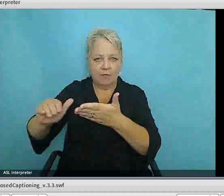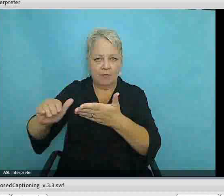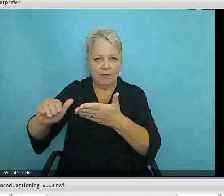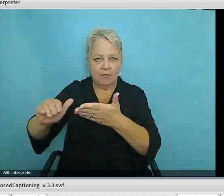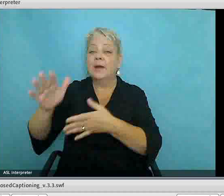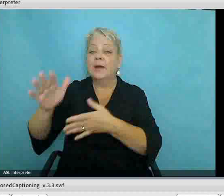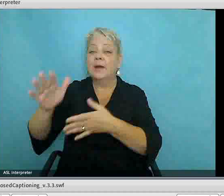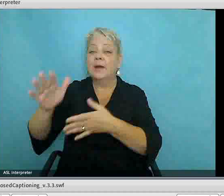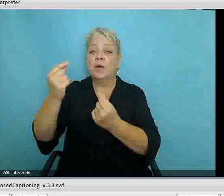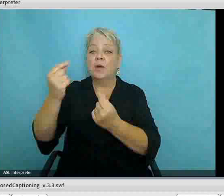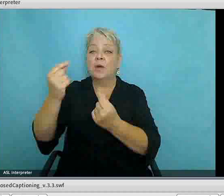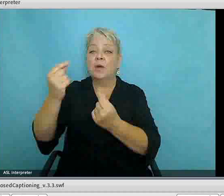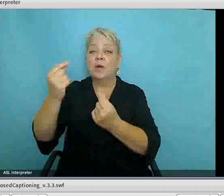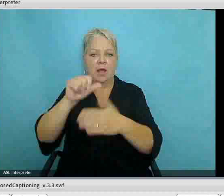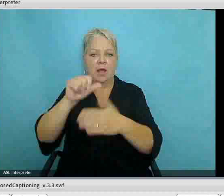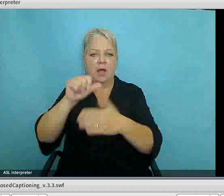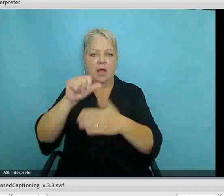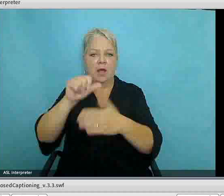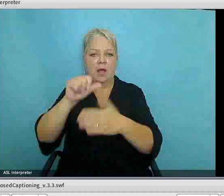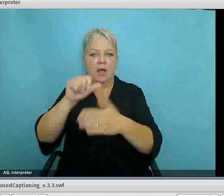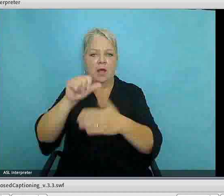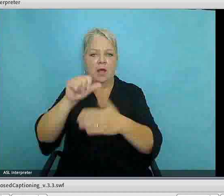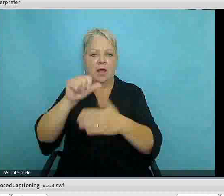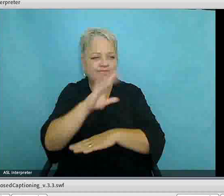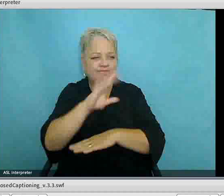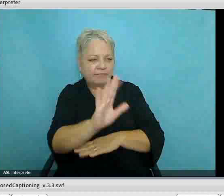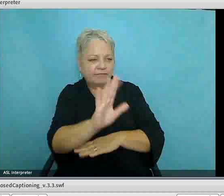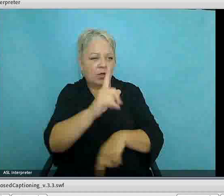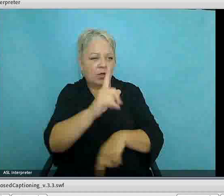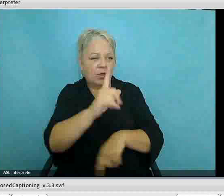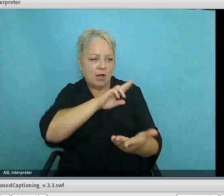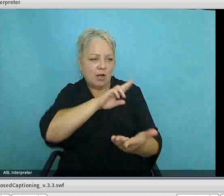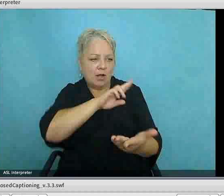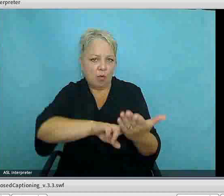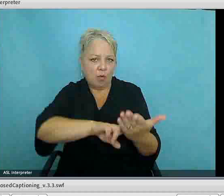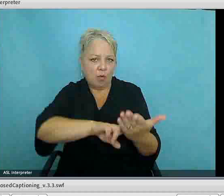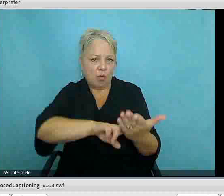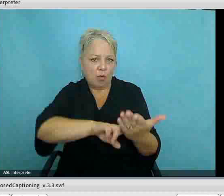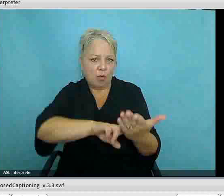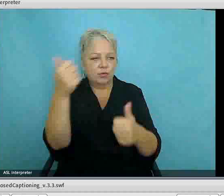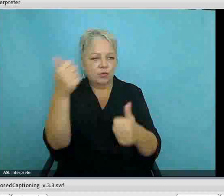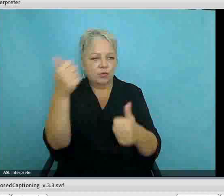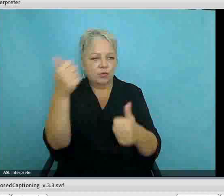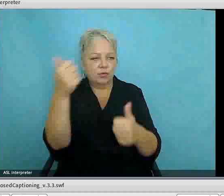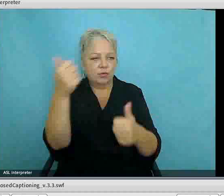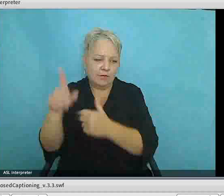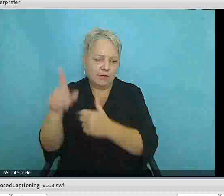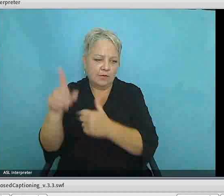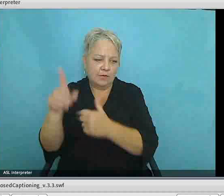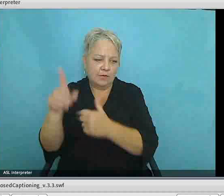Okay. How will the One Care care coordinators interact with state agency case workers or service